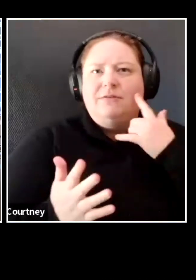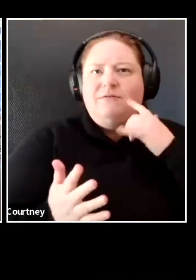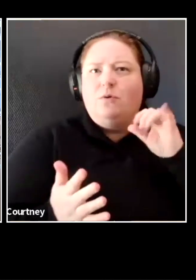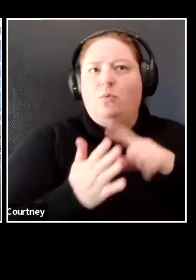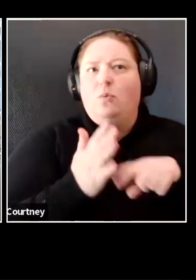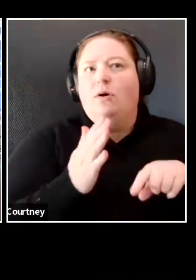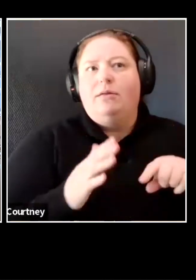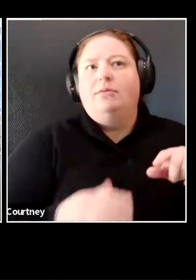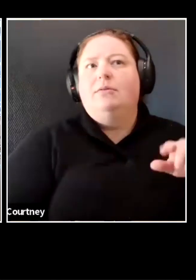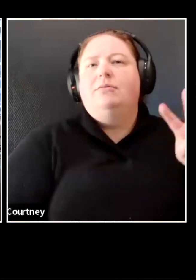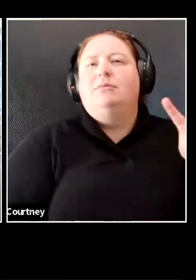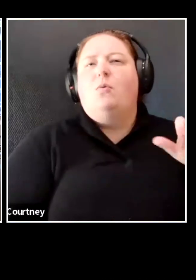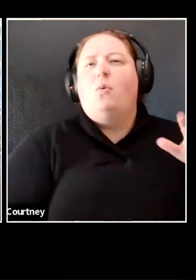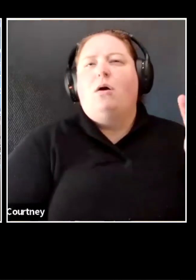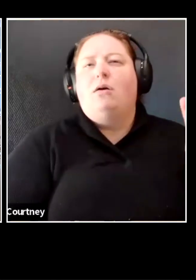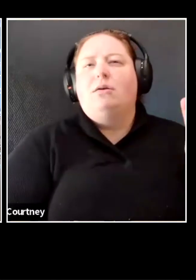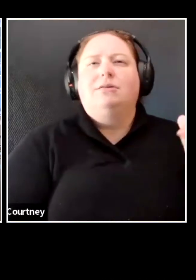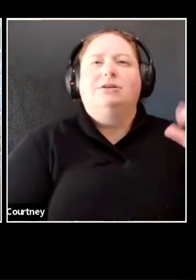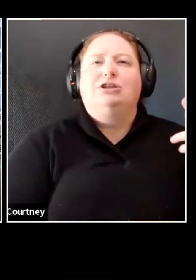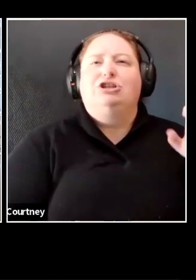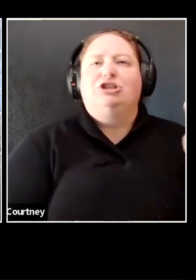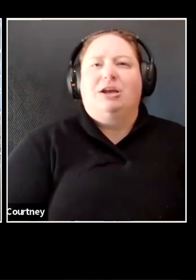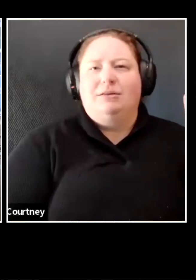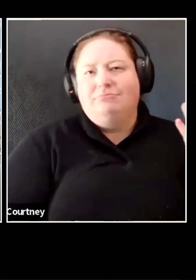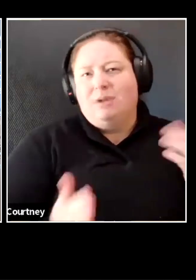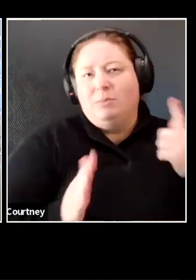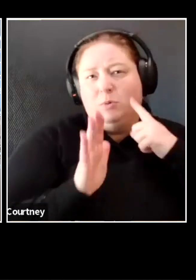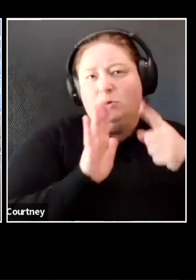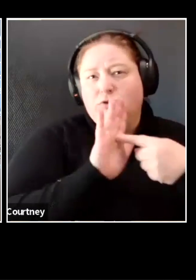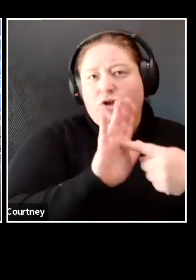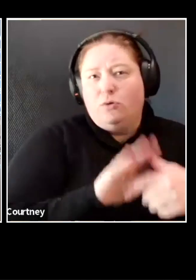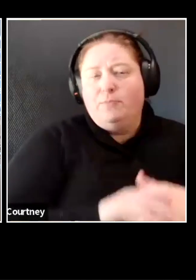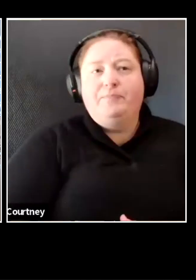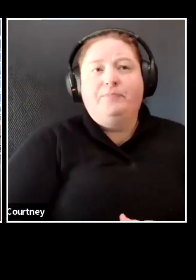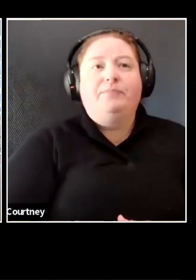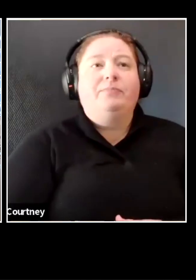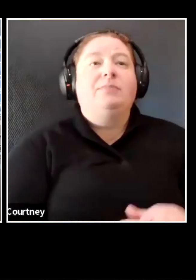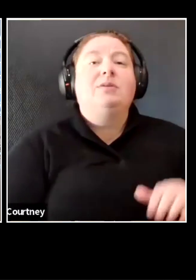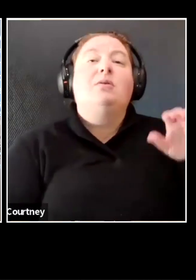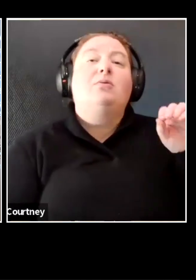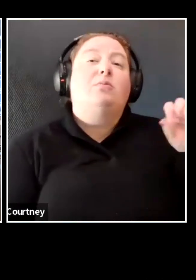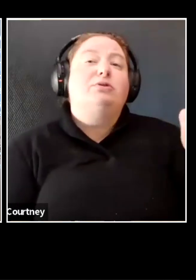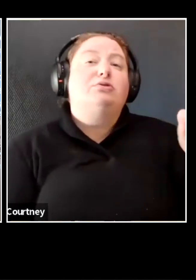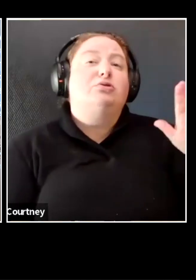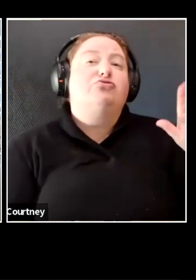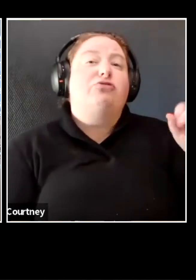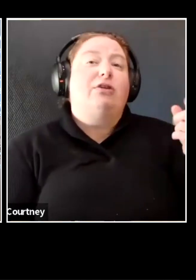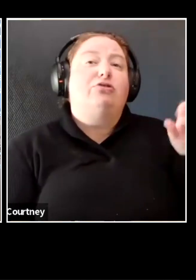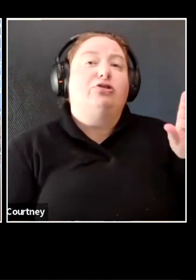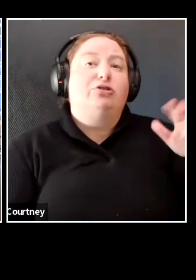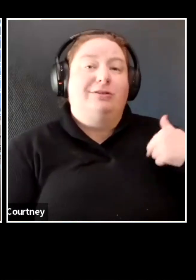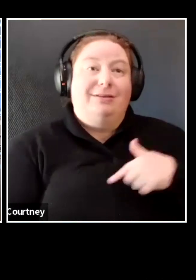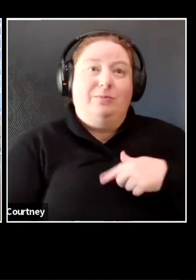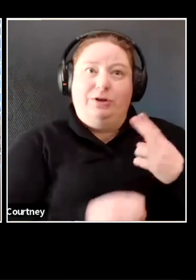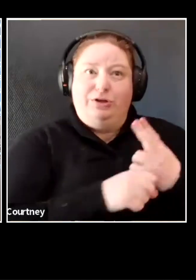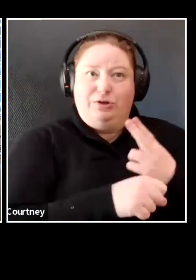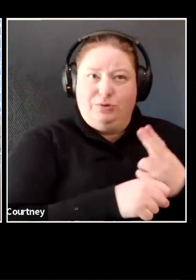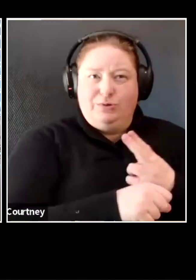might show. And so the opensource router that we use comparable to what R5 was doing